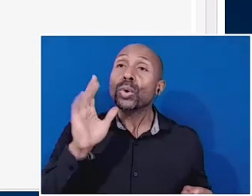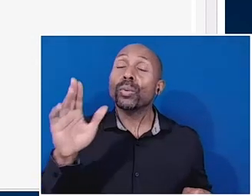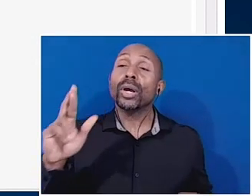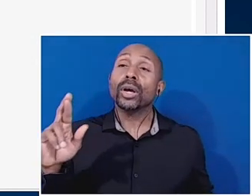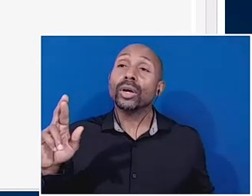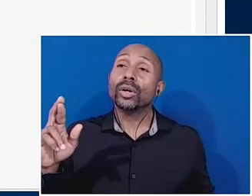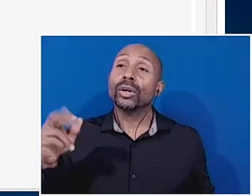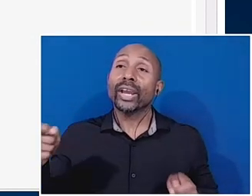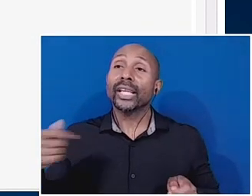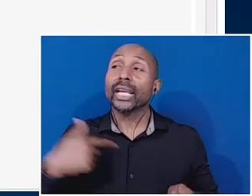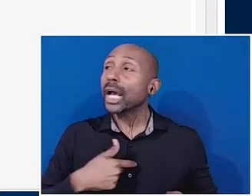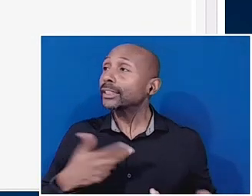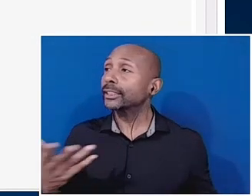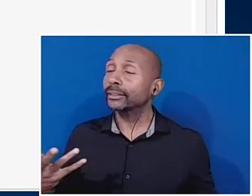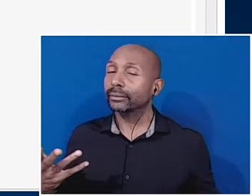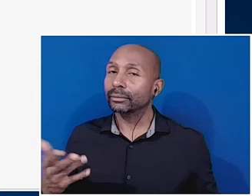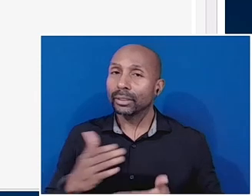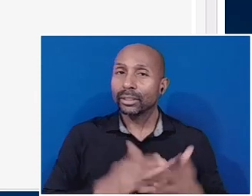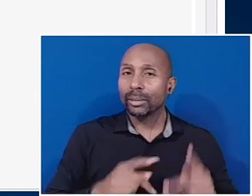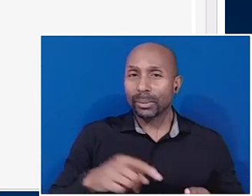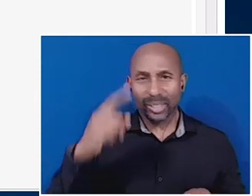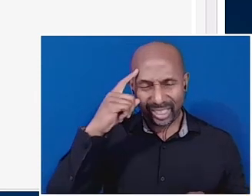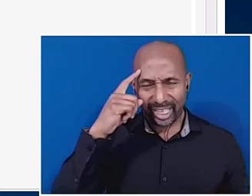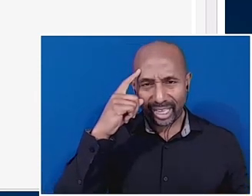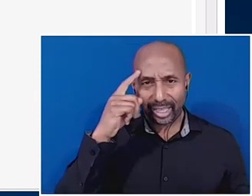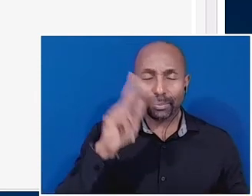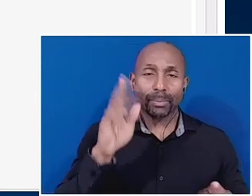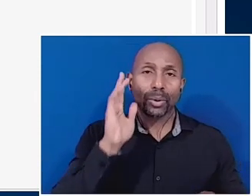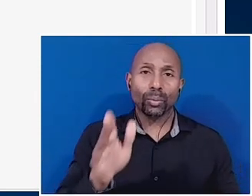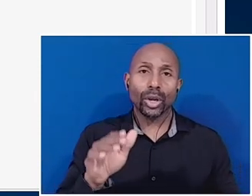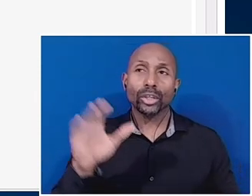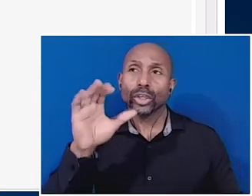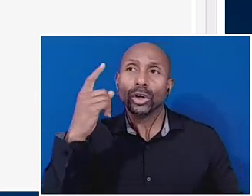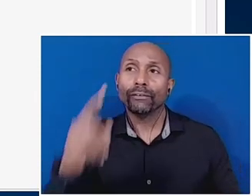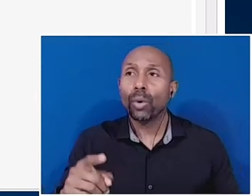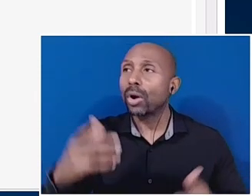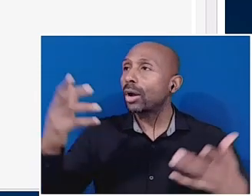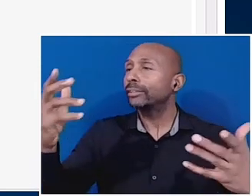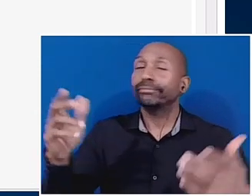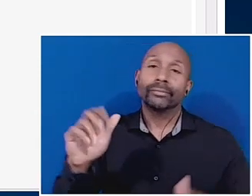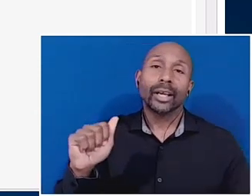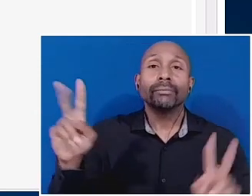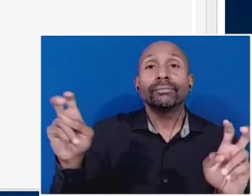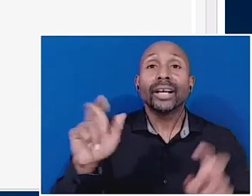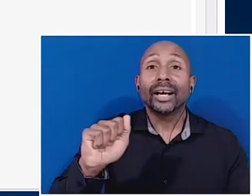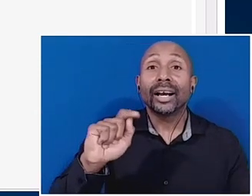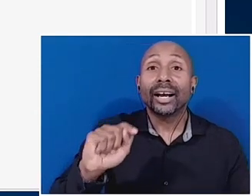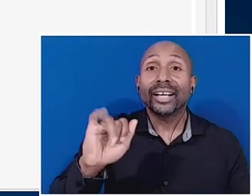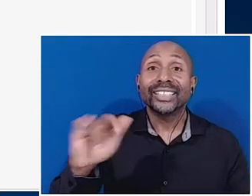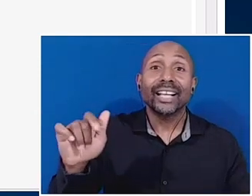people will look for Attila the Hun to regulate them. But, you know, if history is any guide, regulated entities will